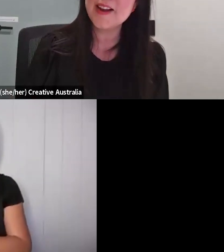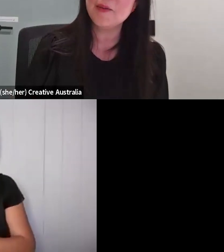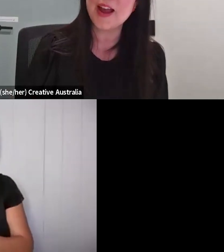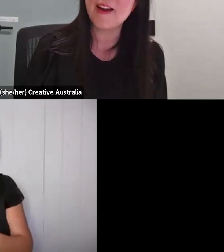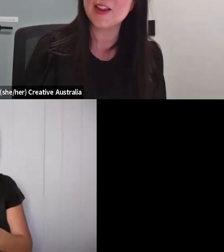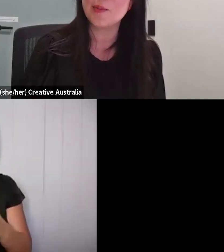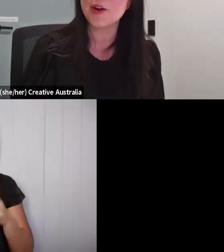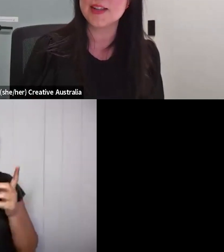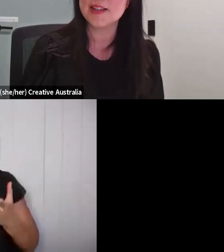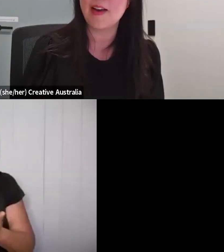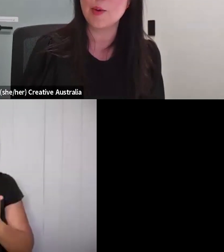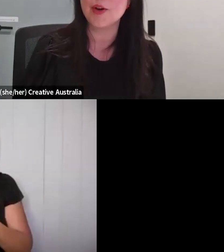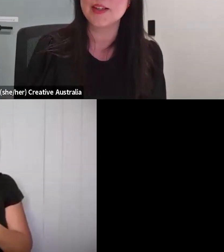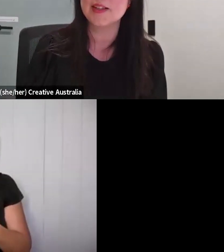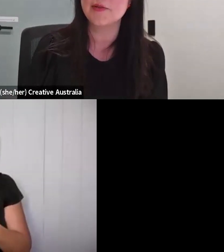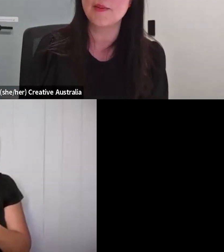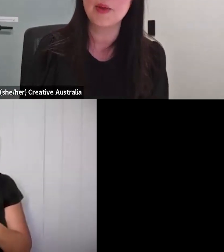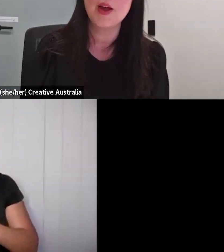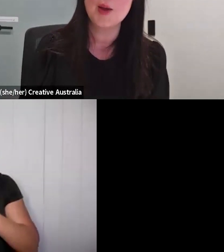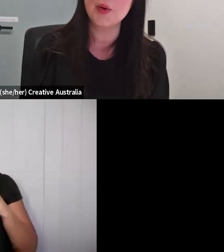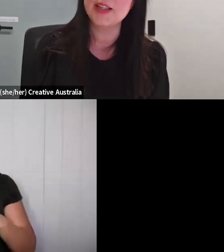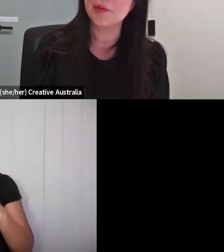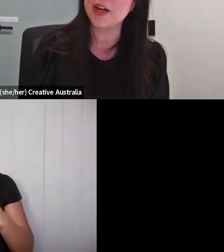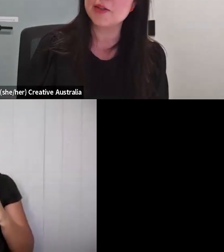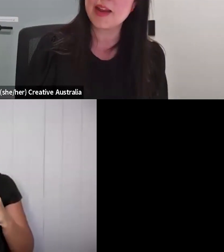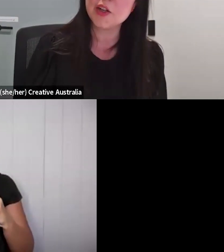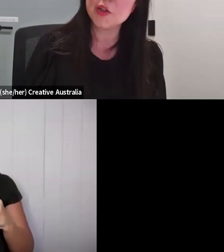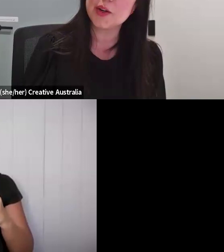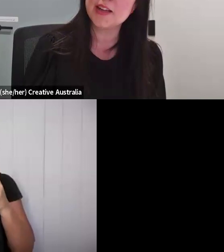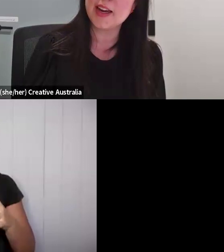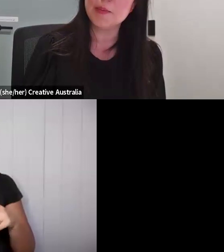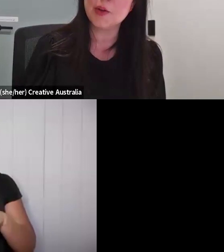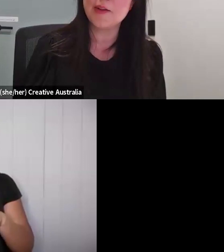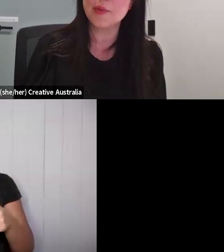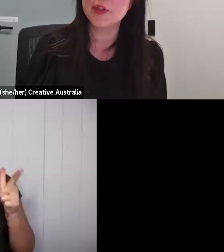and we are in the final processes of appointing a production manager to our team, you will have more